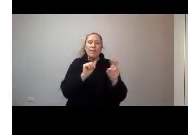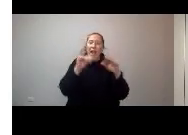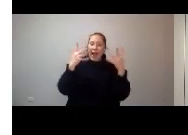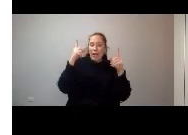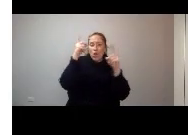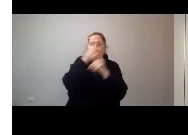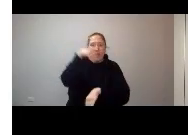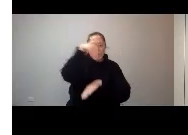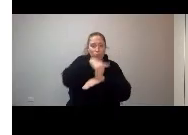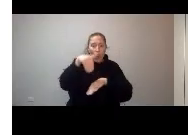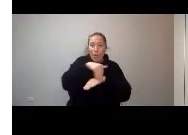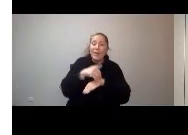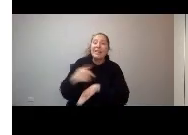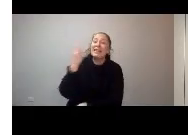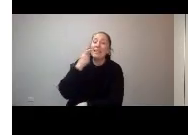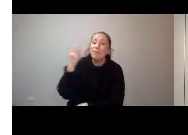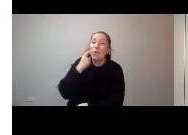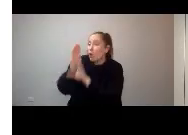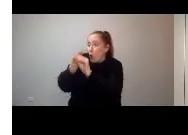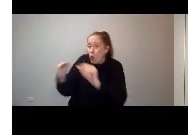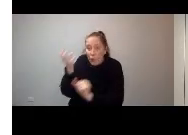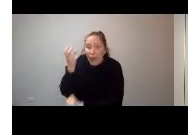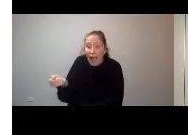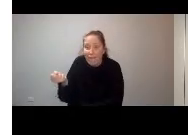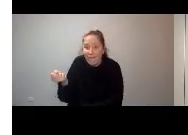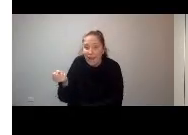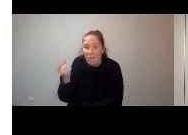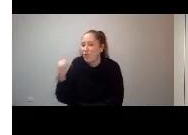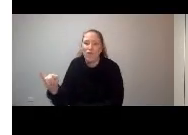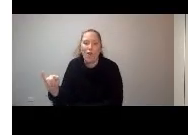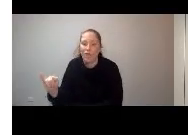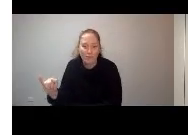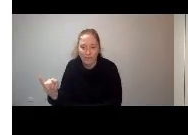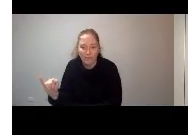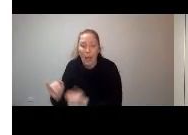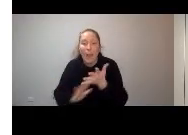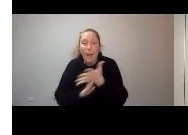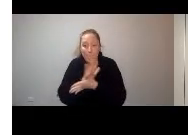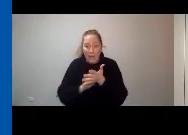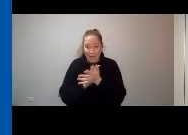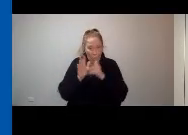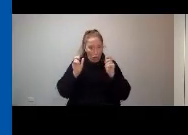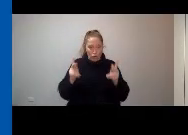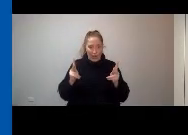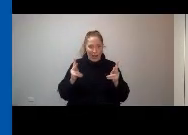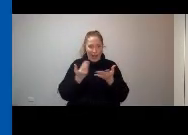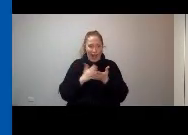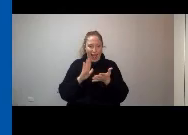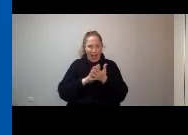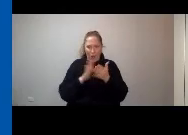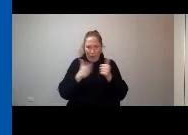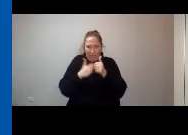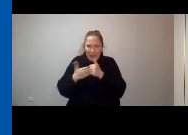there is a simple solution, and it is wrong." And so, the question is: How do we kind of live in that complexity? So, what should we do?